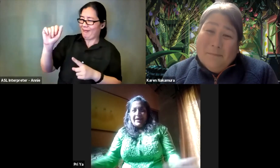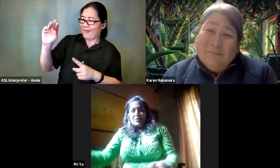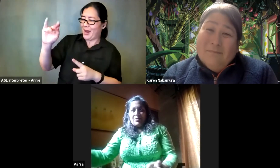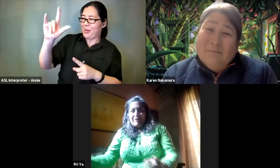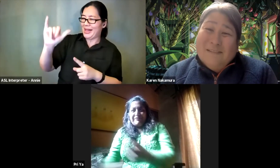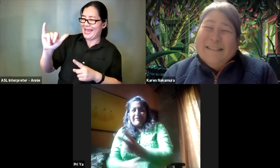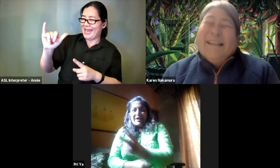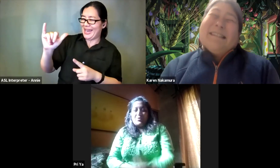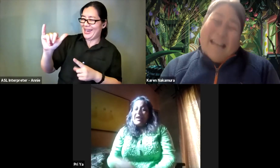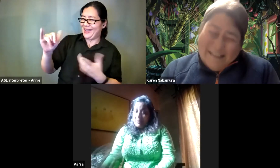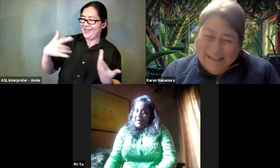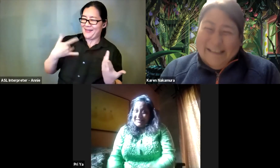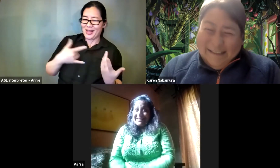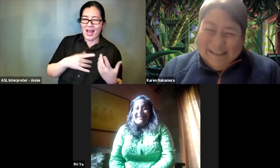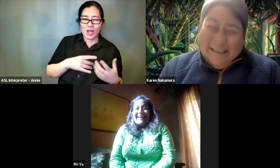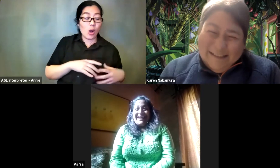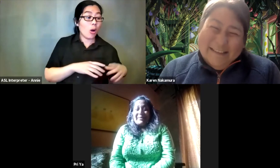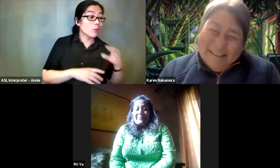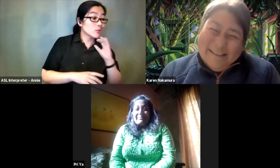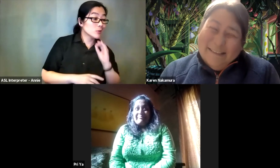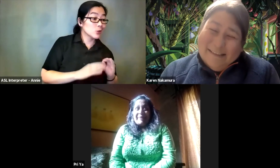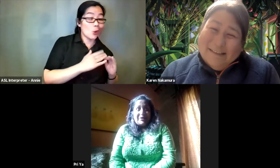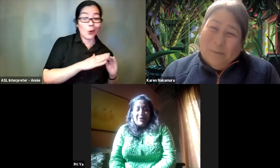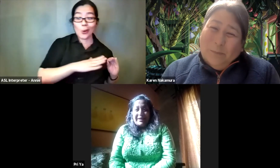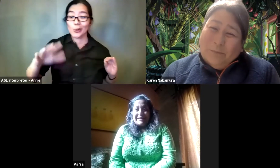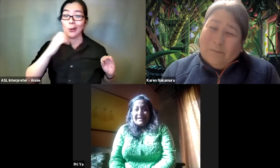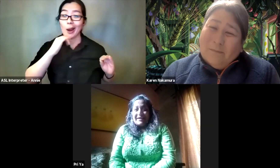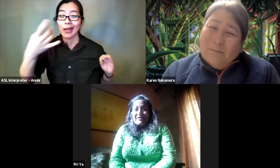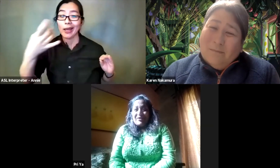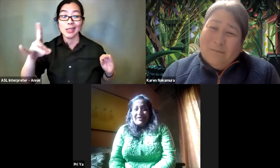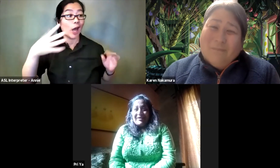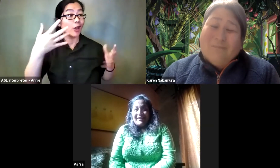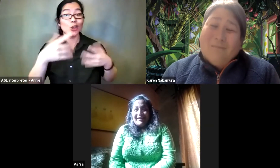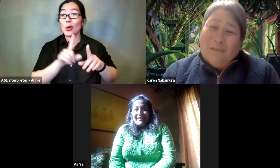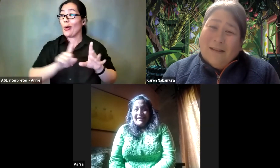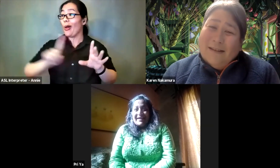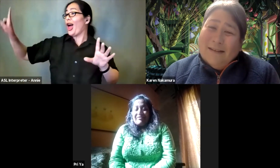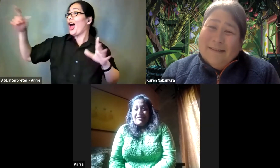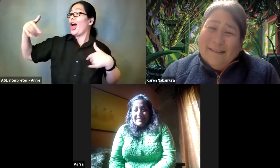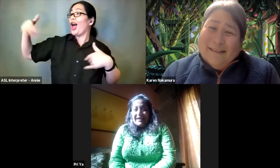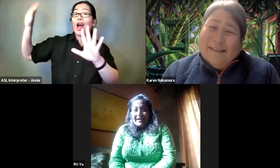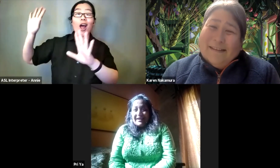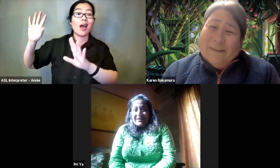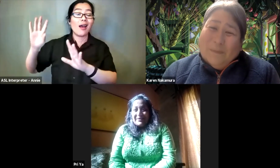off kind of ways. Priya Ramasubban: But no it's a lifelong lifelong thing you know.